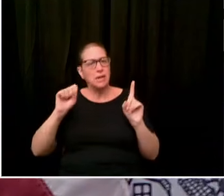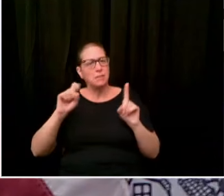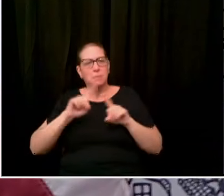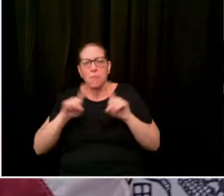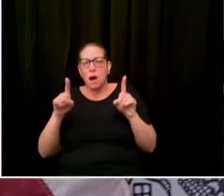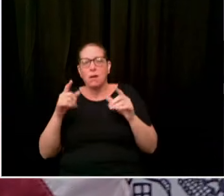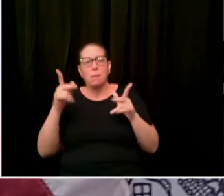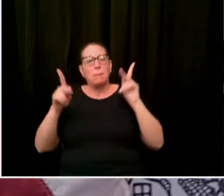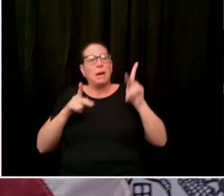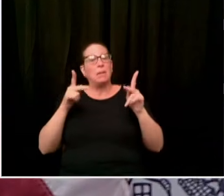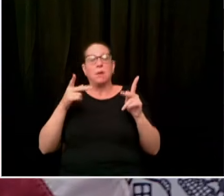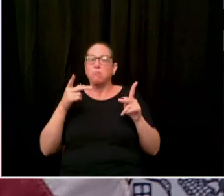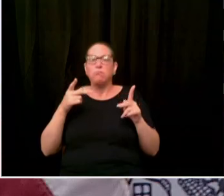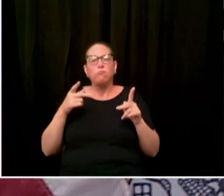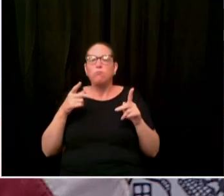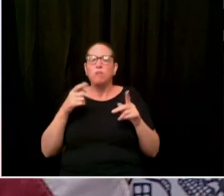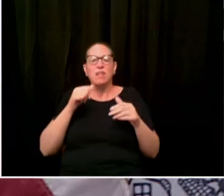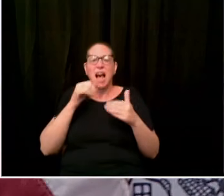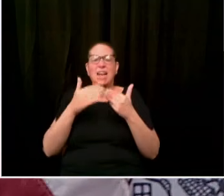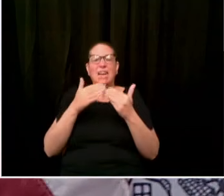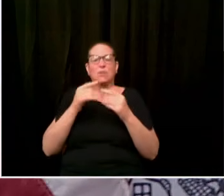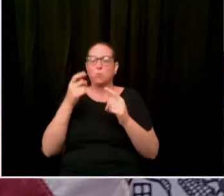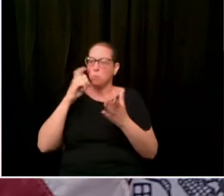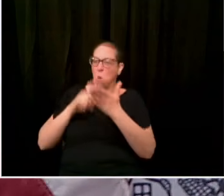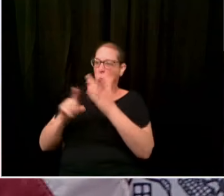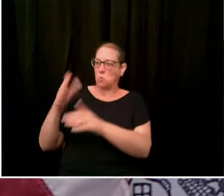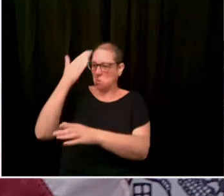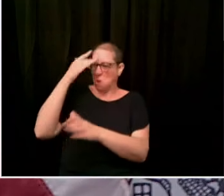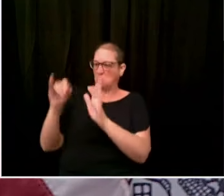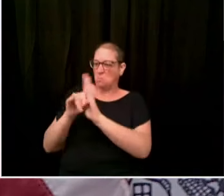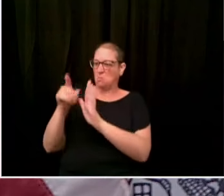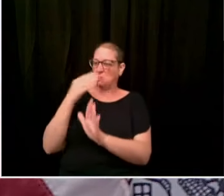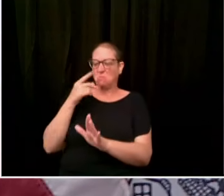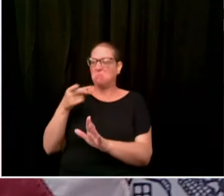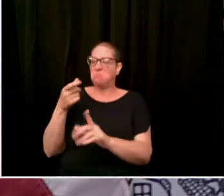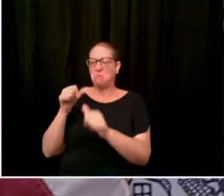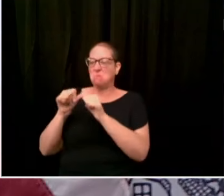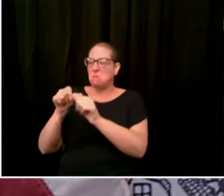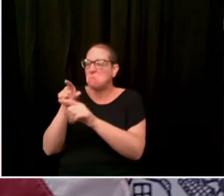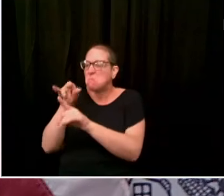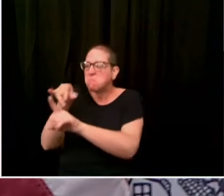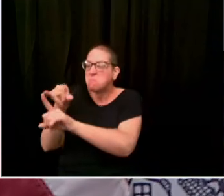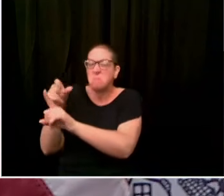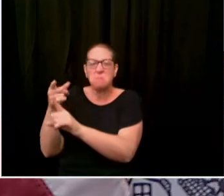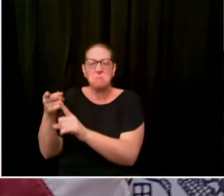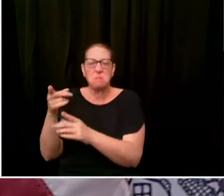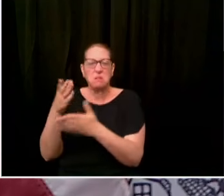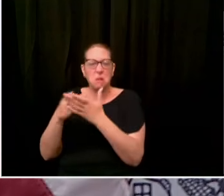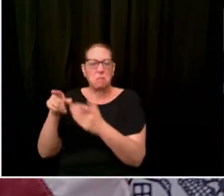WEARING MASKS AS THE ONES WHO ARE RESPONSIBLE FOR THIS OUTBREAK. SO WHAT IS THE